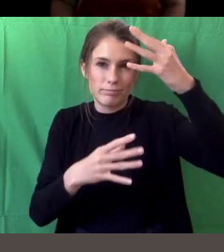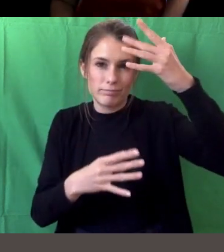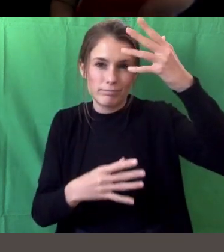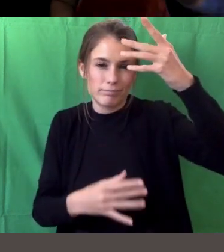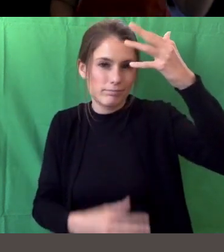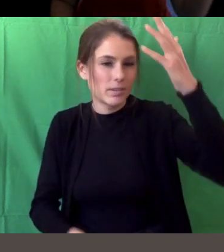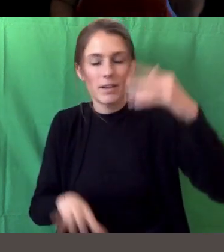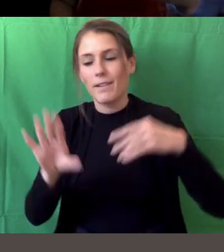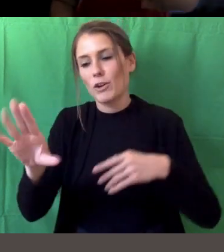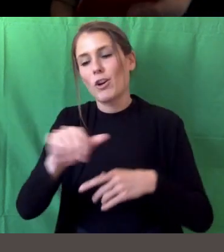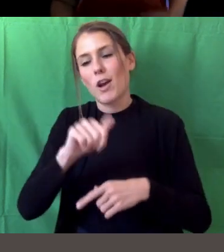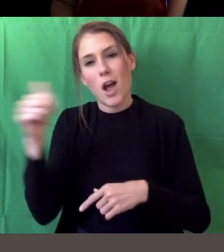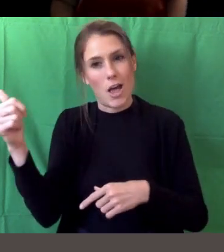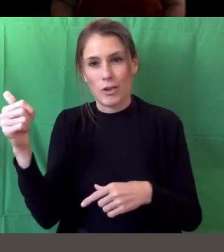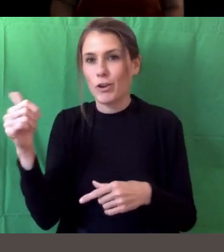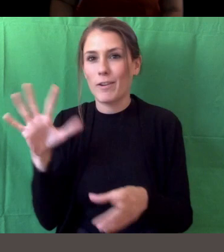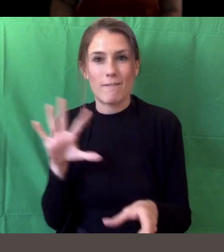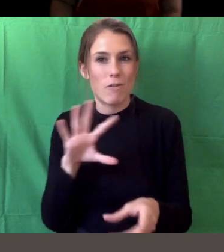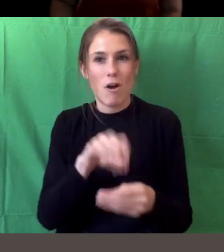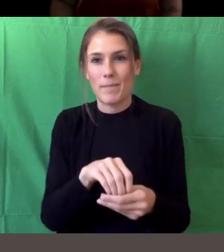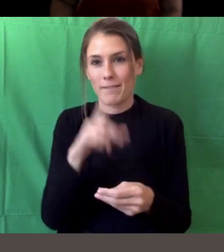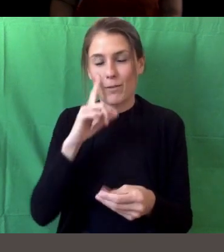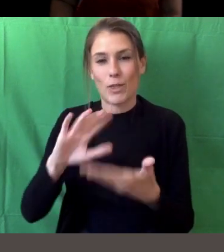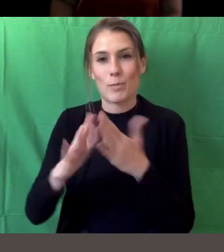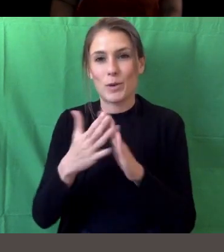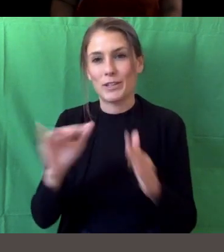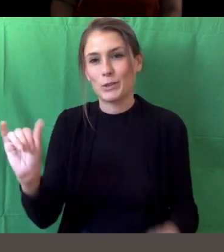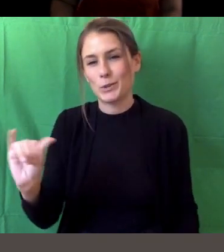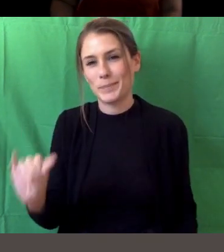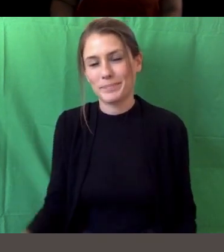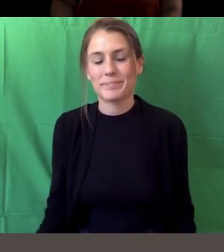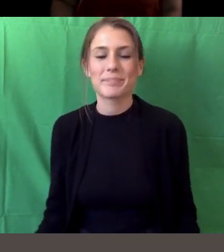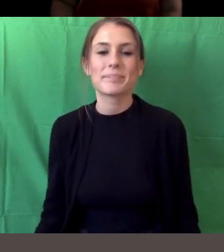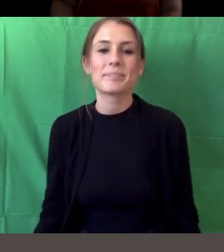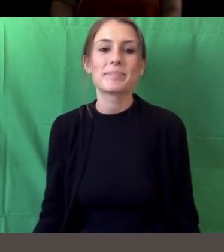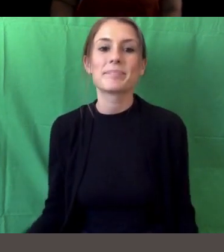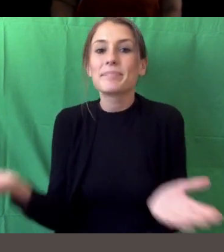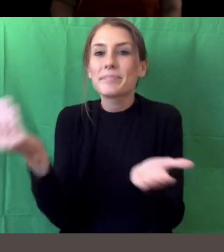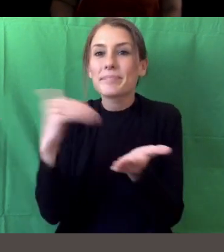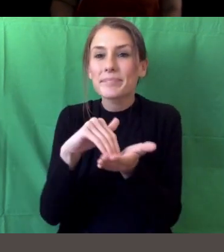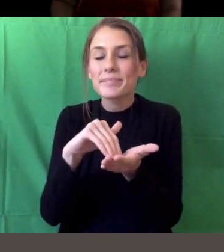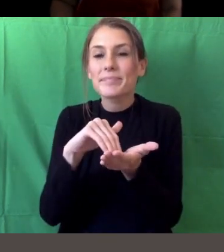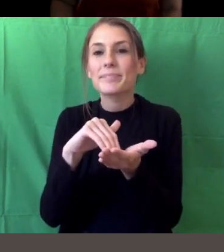a really long list of her other contributions to the community as well.